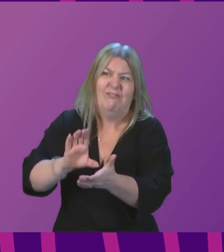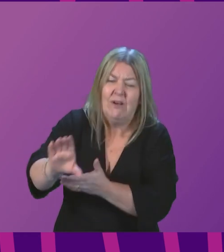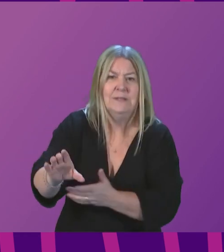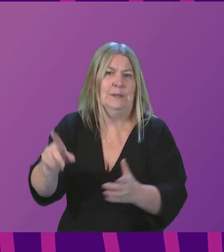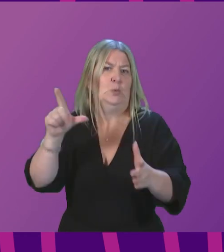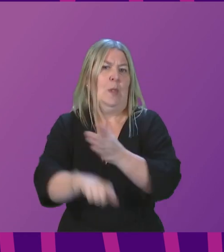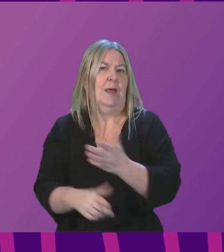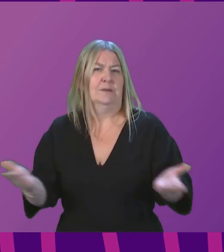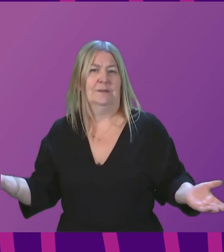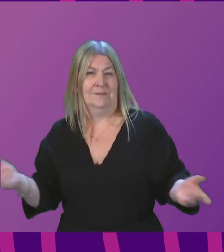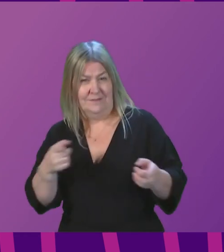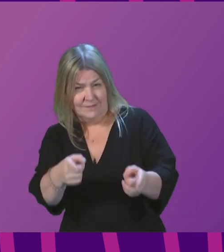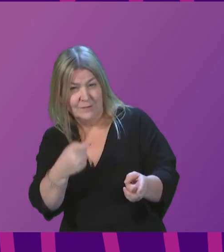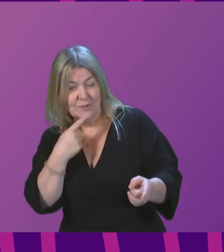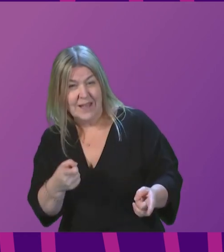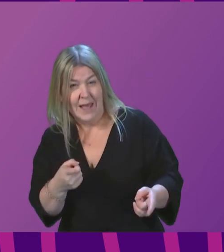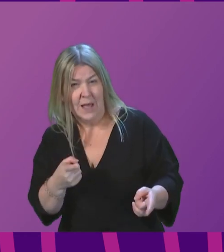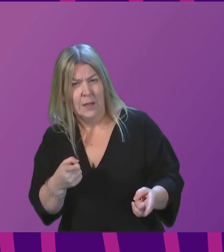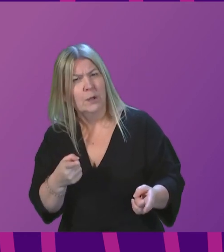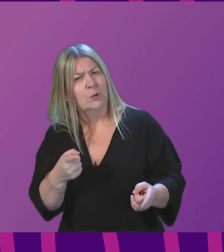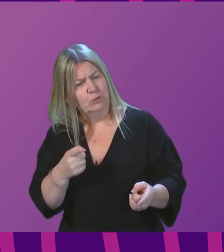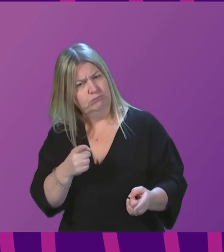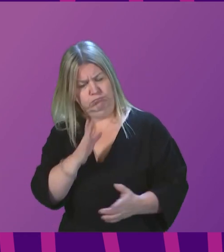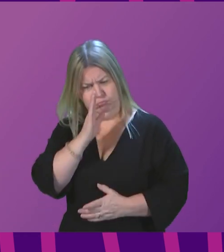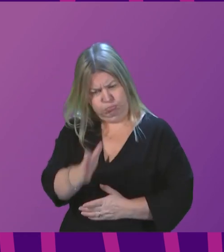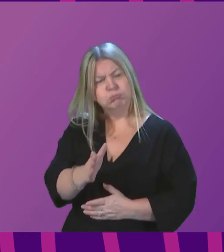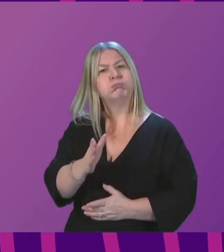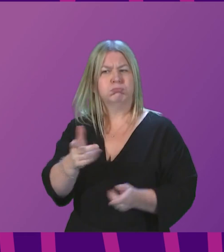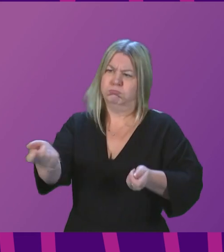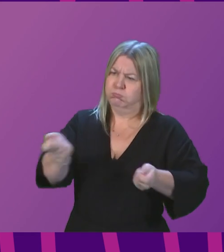The First Minister says that she does not shy away from mistakes that she has made in the handling of the pandemic.